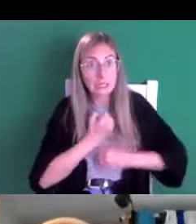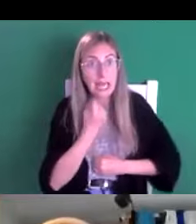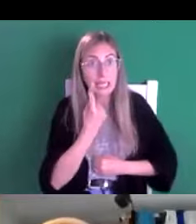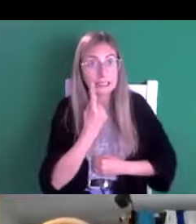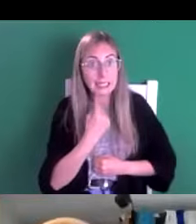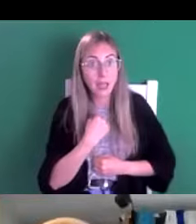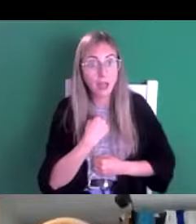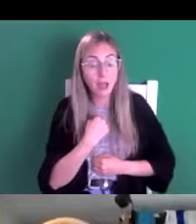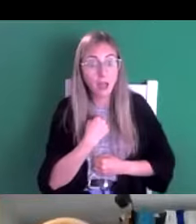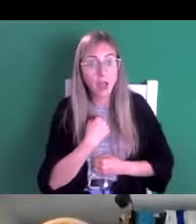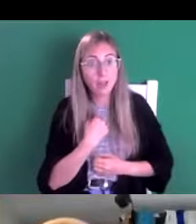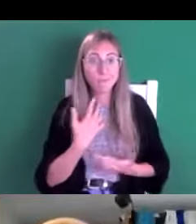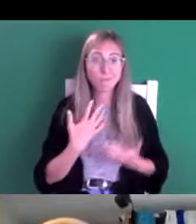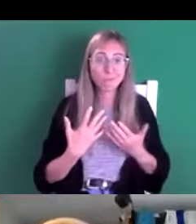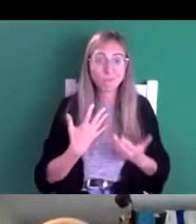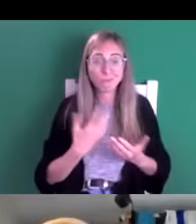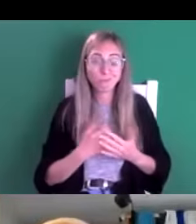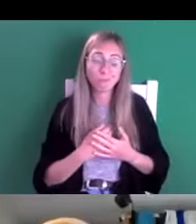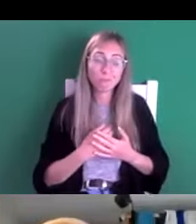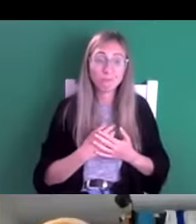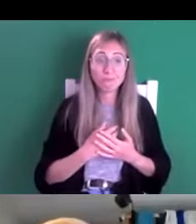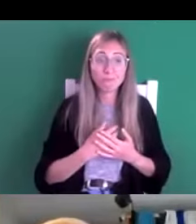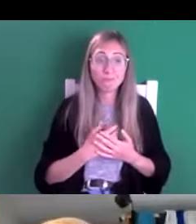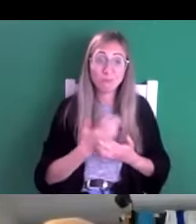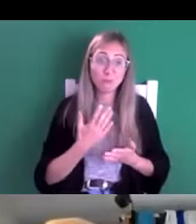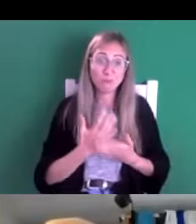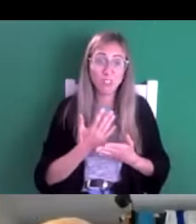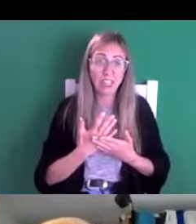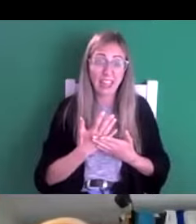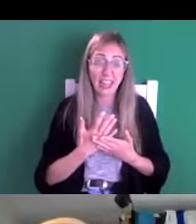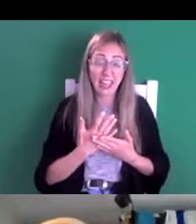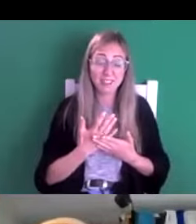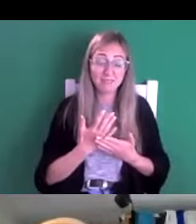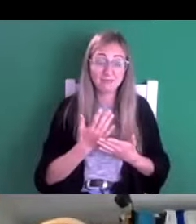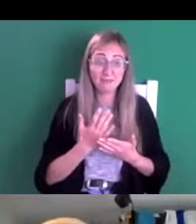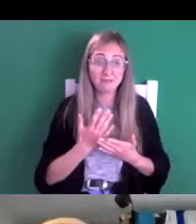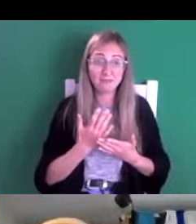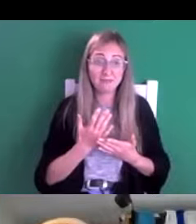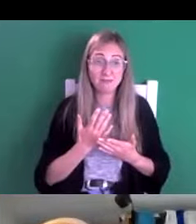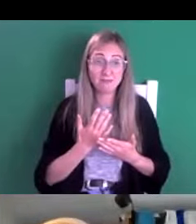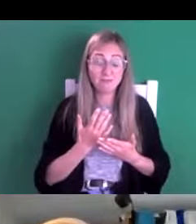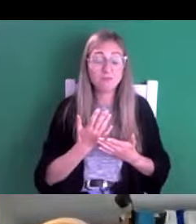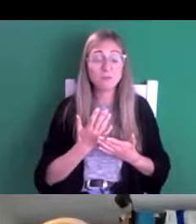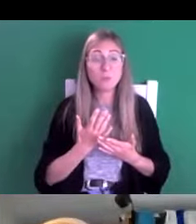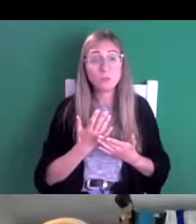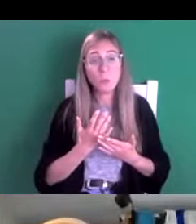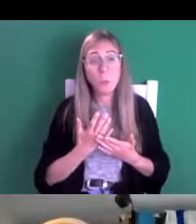well i guess it i guess that would be agreed between yeah that we do need that secrecy